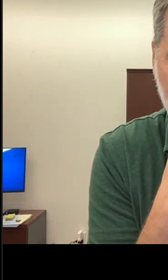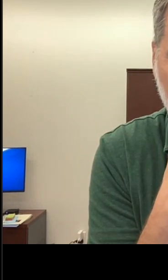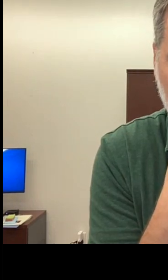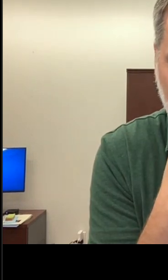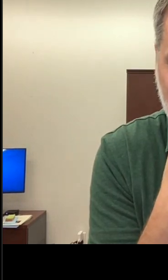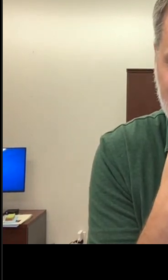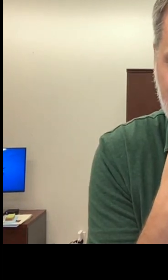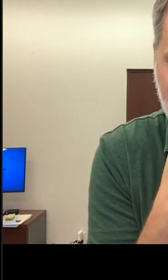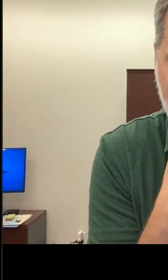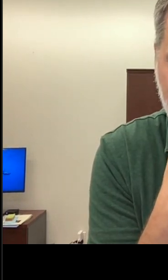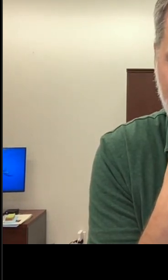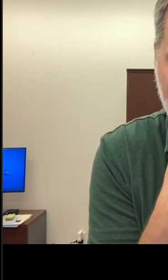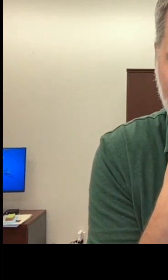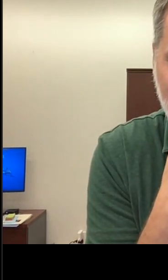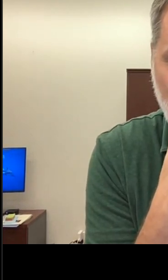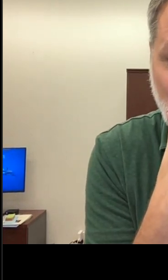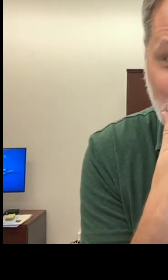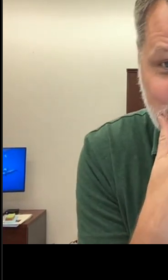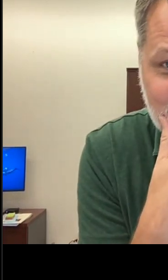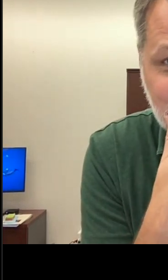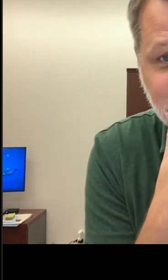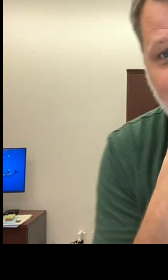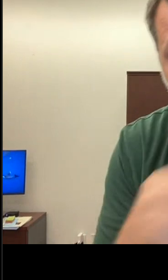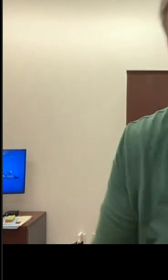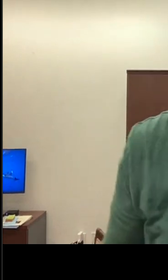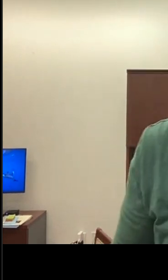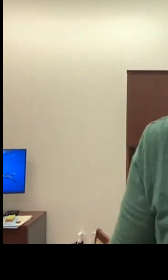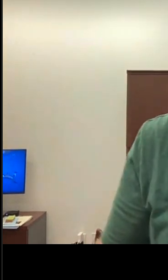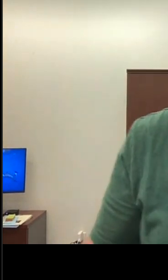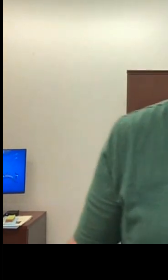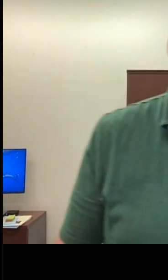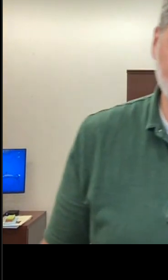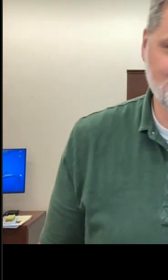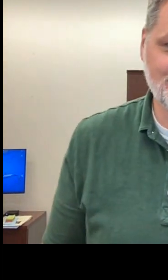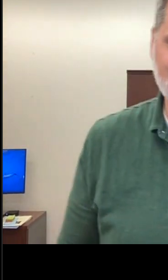I hope to see many of you back, or all of you back next time.